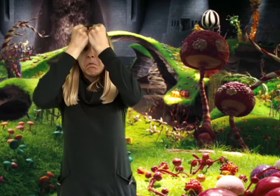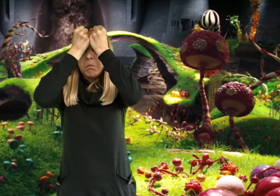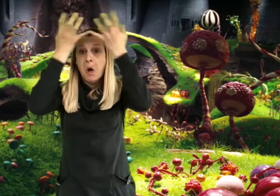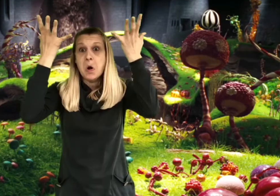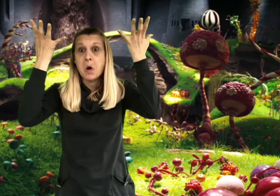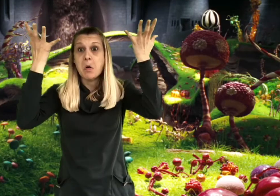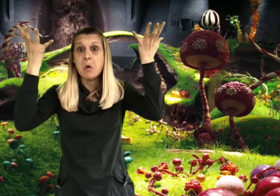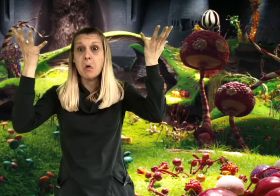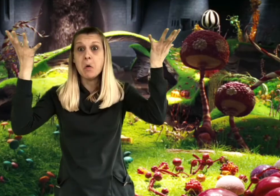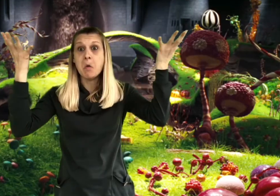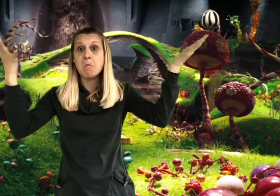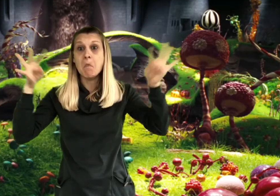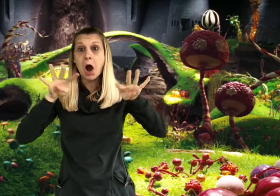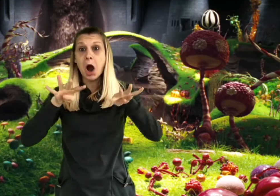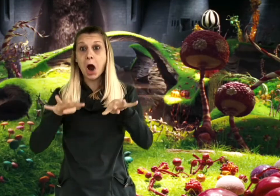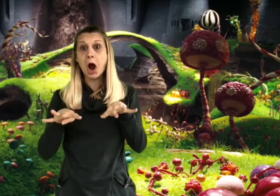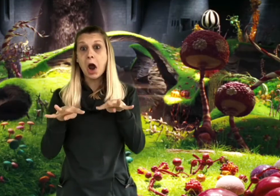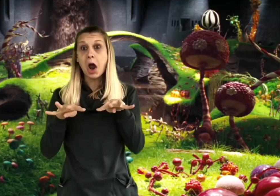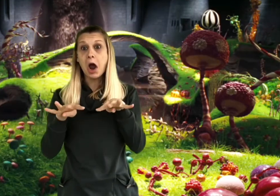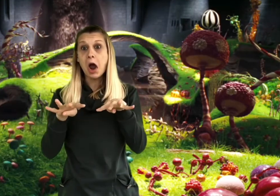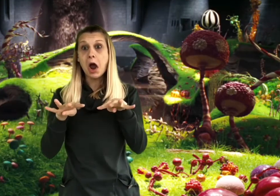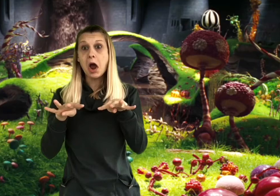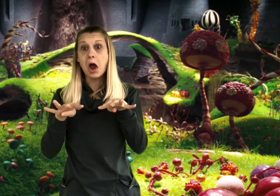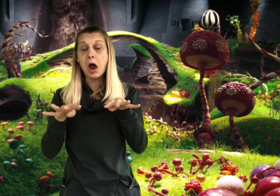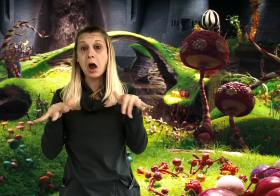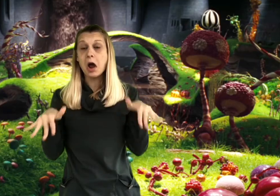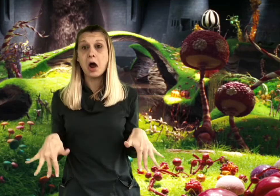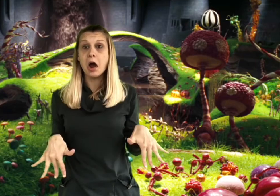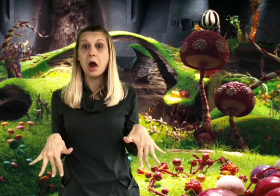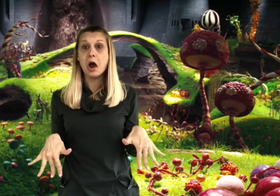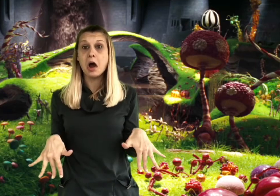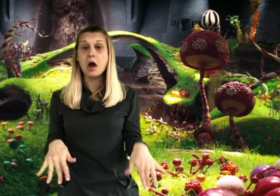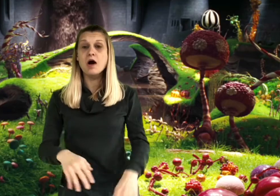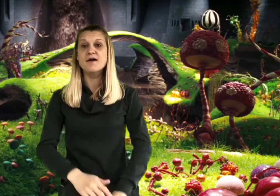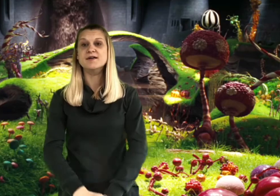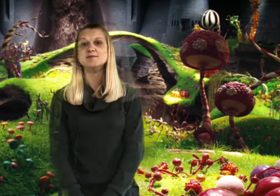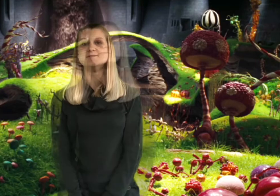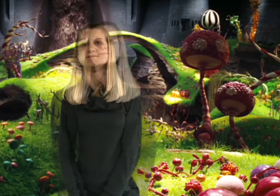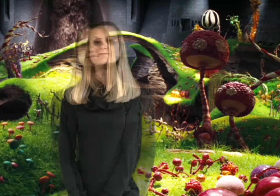They were completely bowled over by the hugeness of the whole thing. They simply stood and stared.